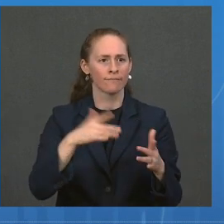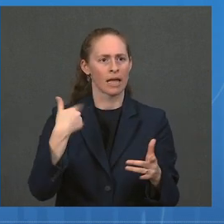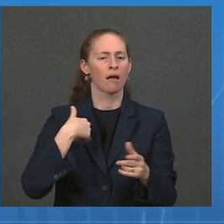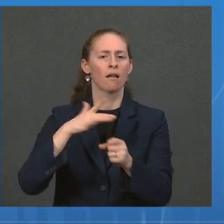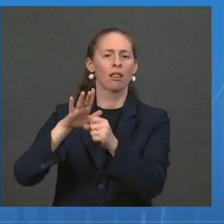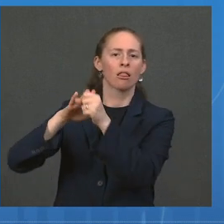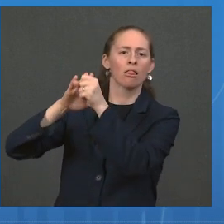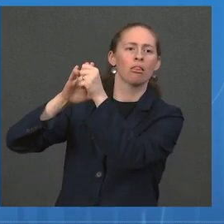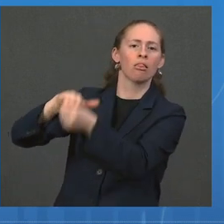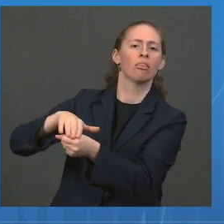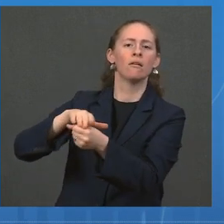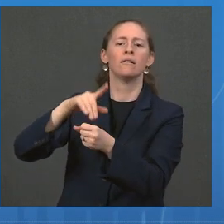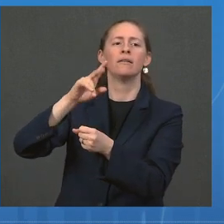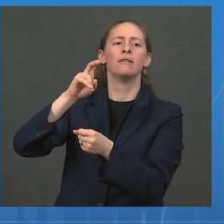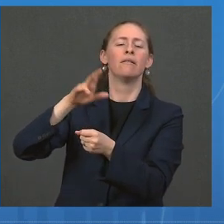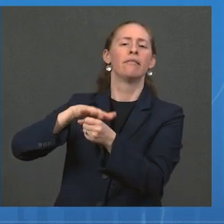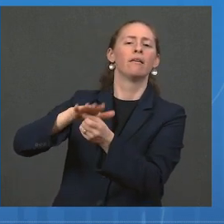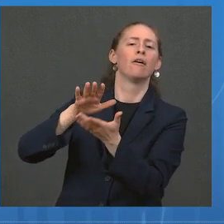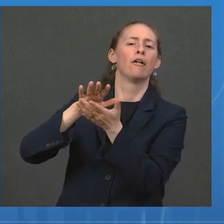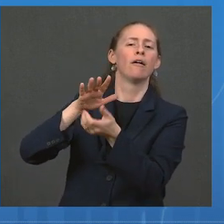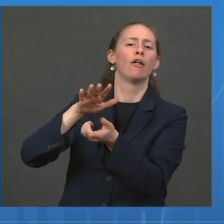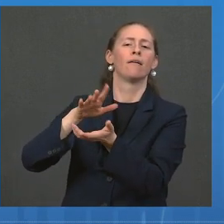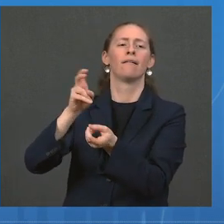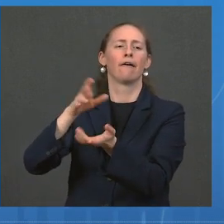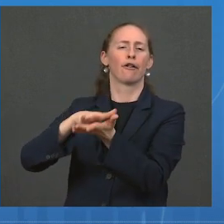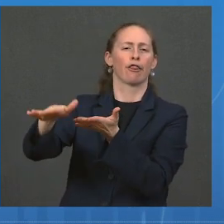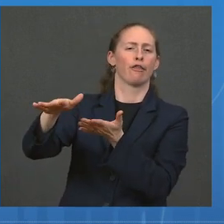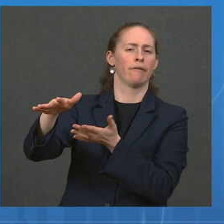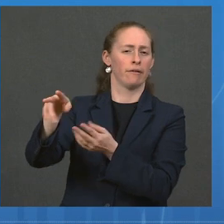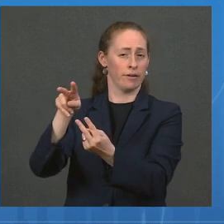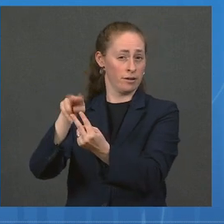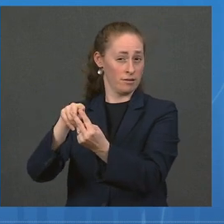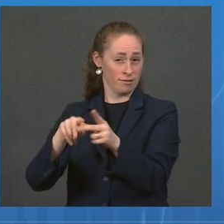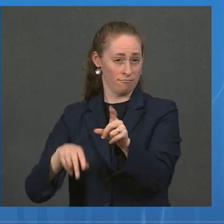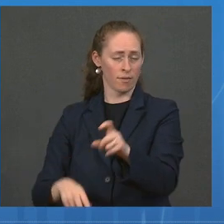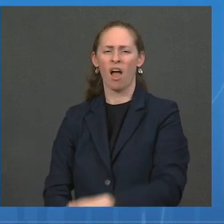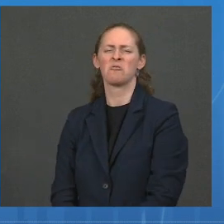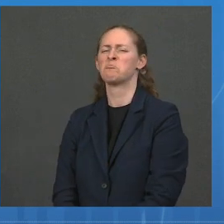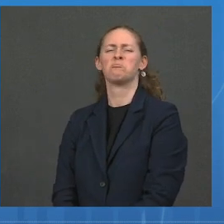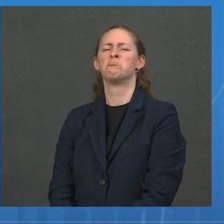I'll take the second one first -- not at all. I mean, clearly, we've emphasized from the get go